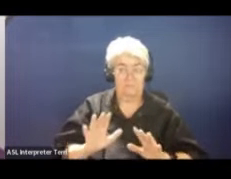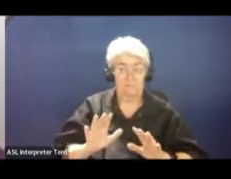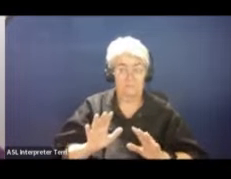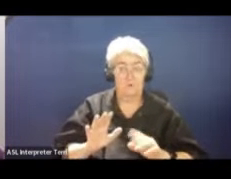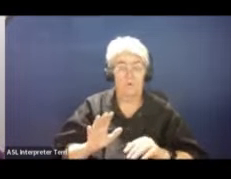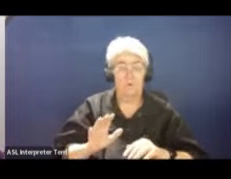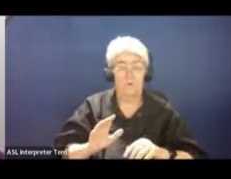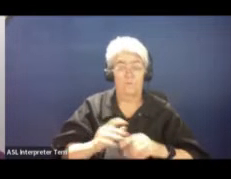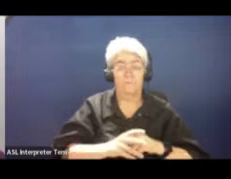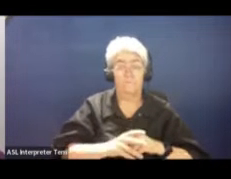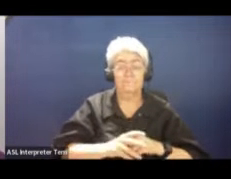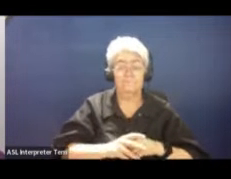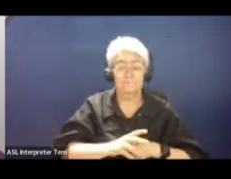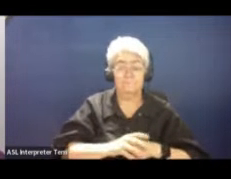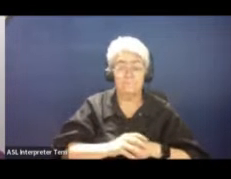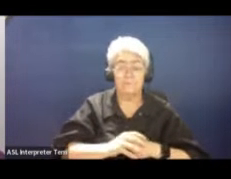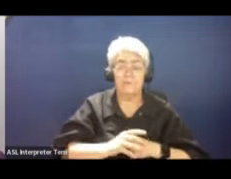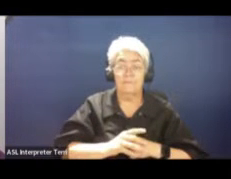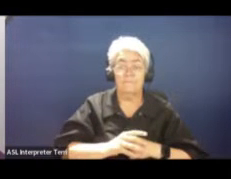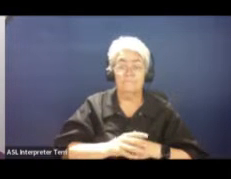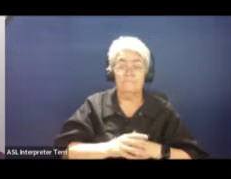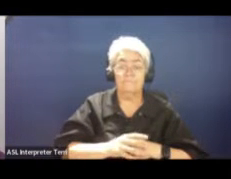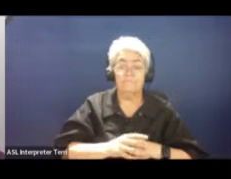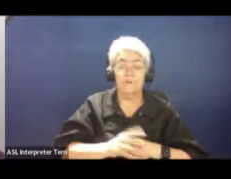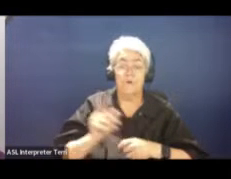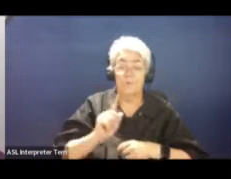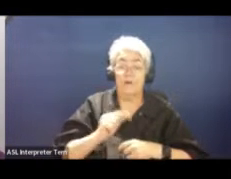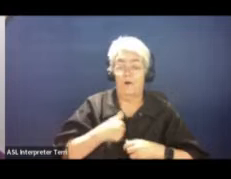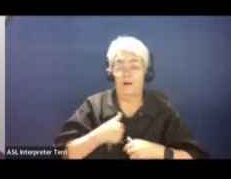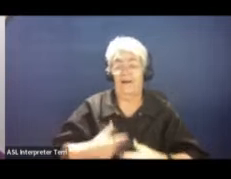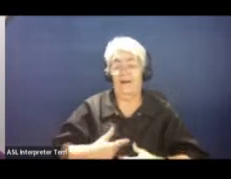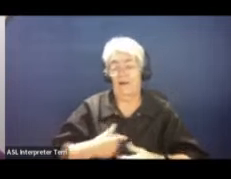in the settings that I'm in, in jail settings, where it's